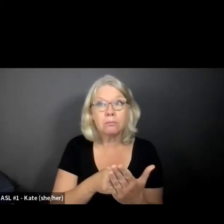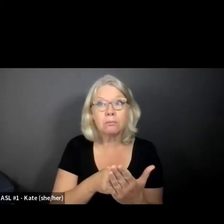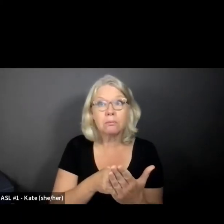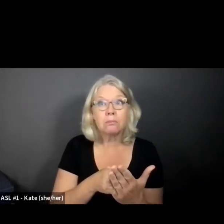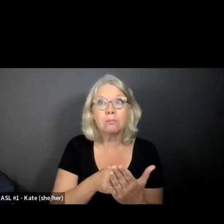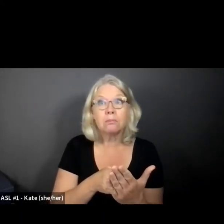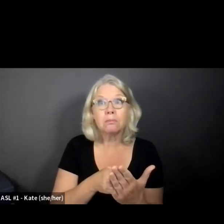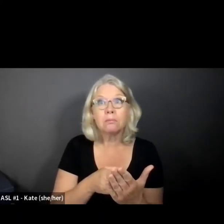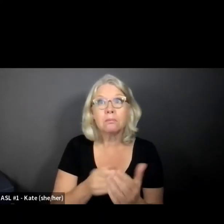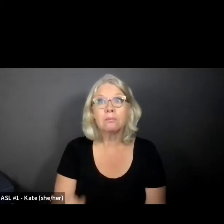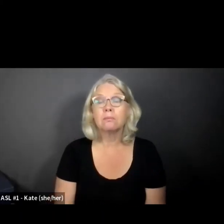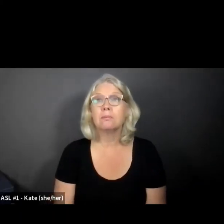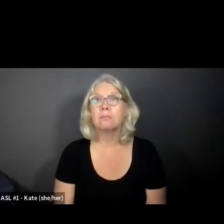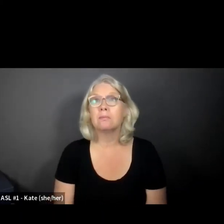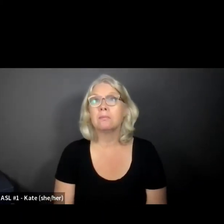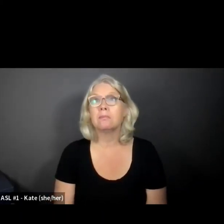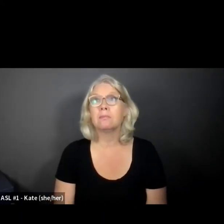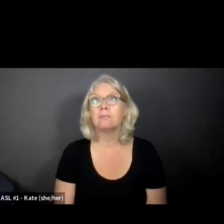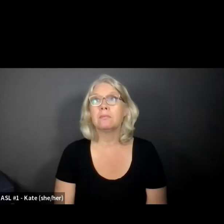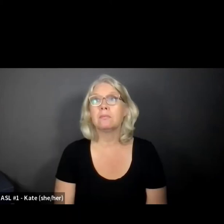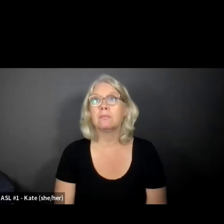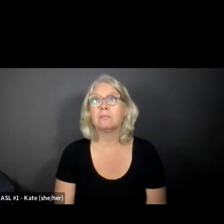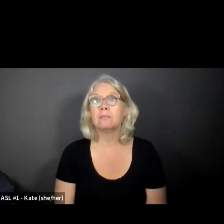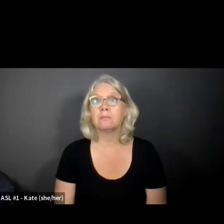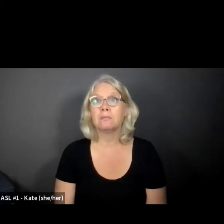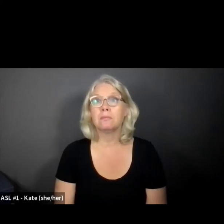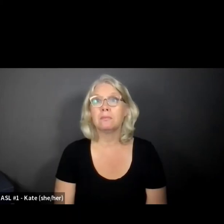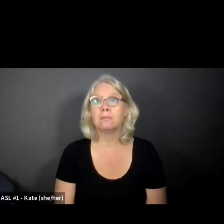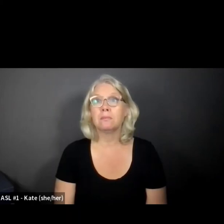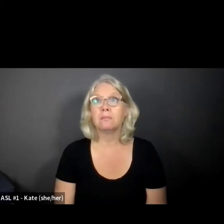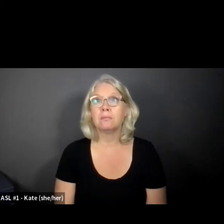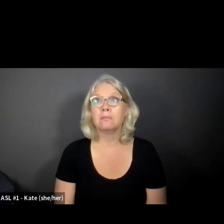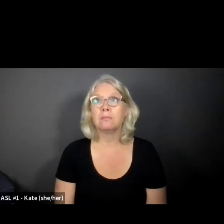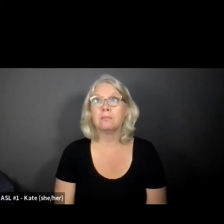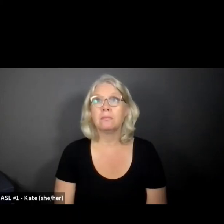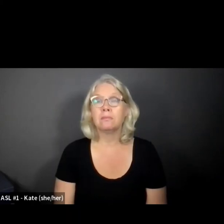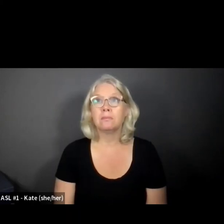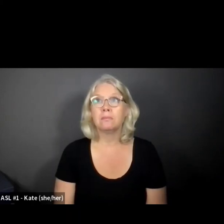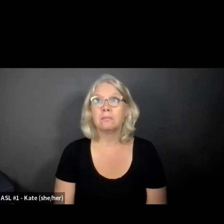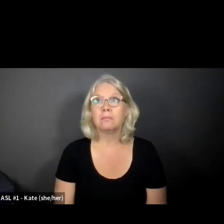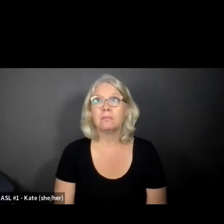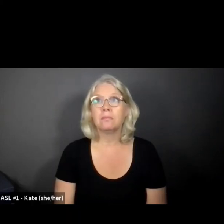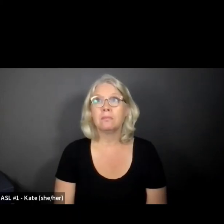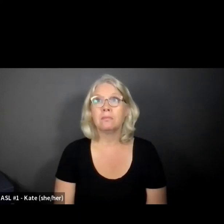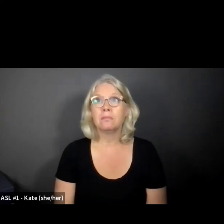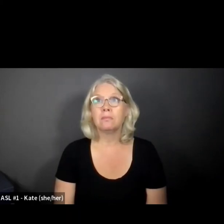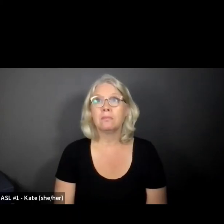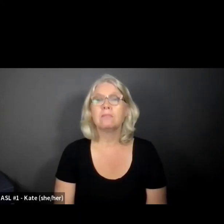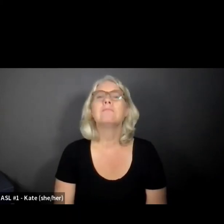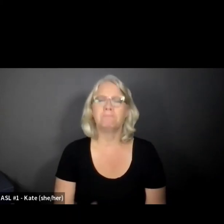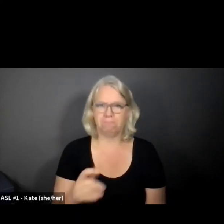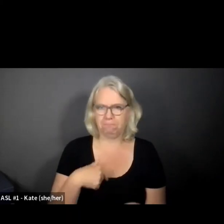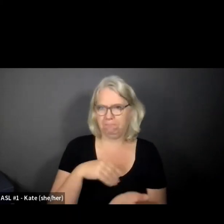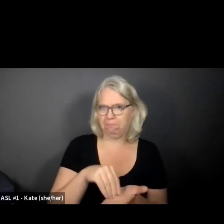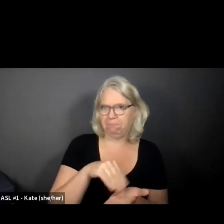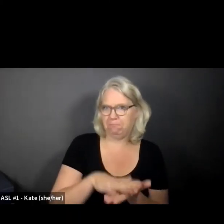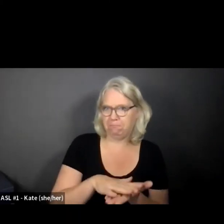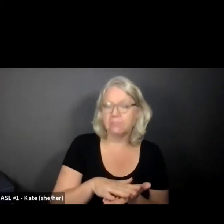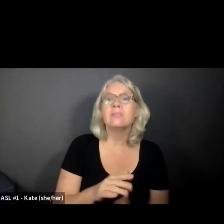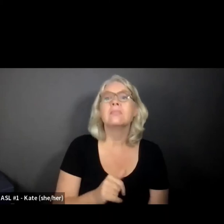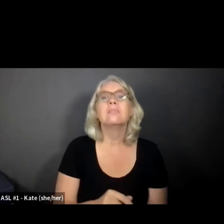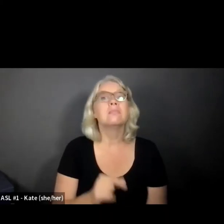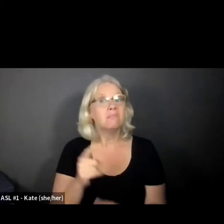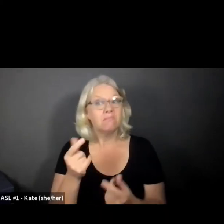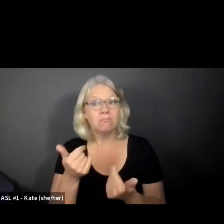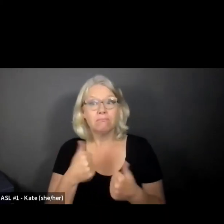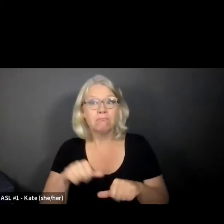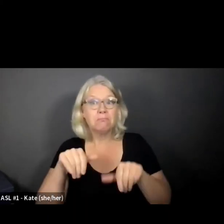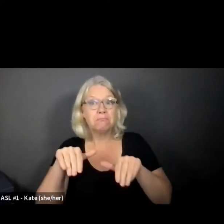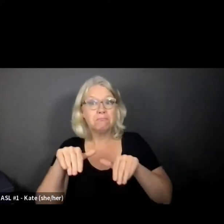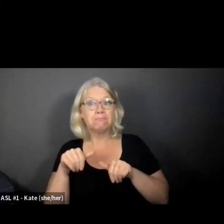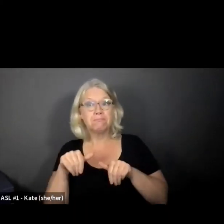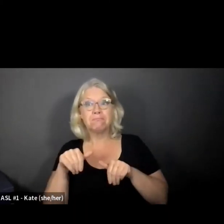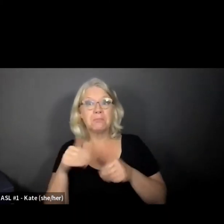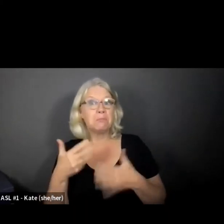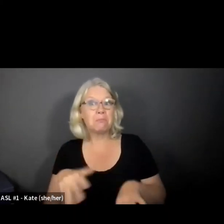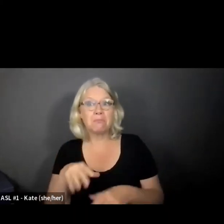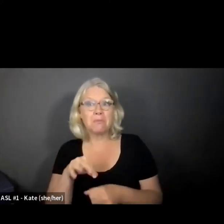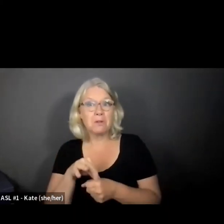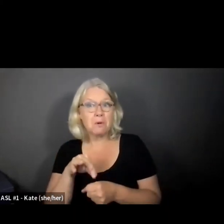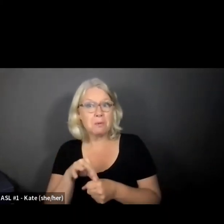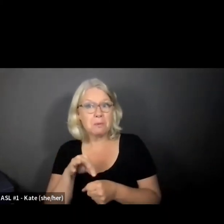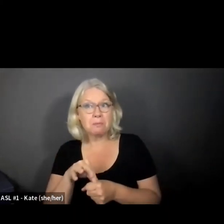Douglas Waxman : THANK YOU.